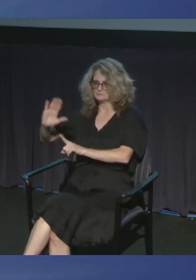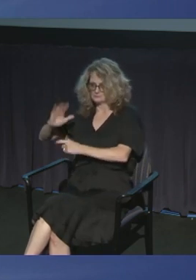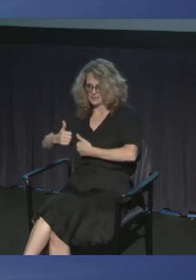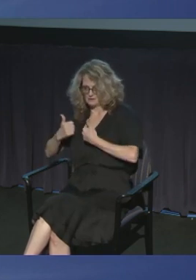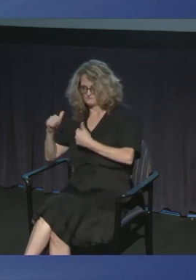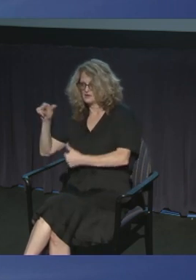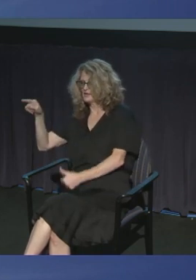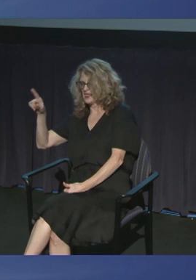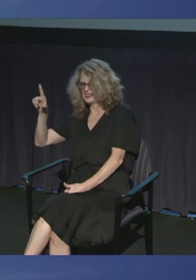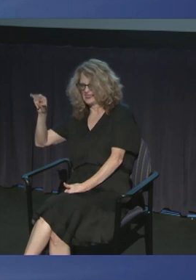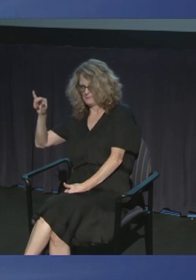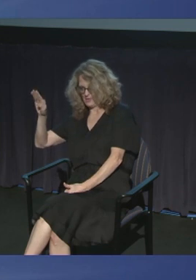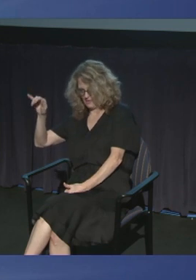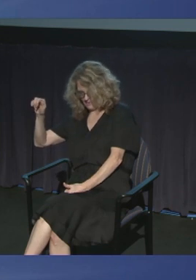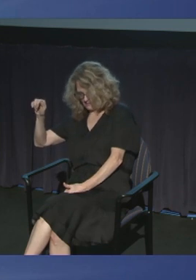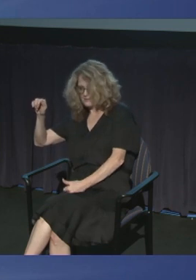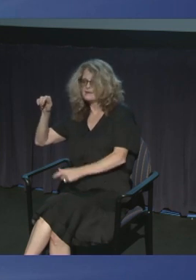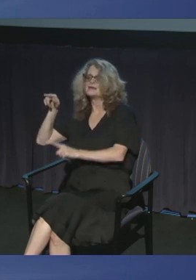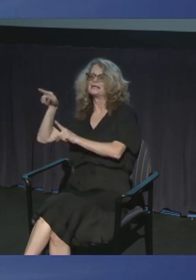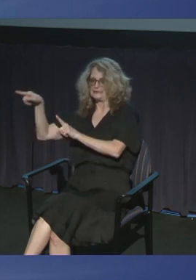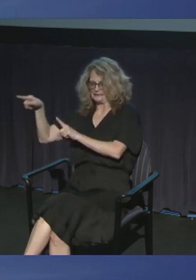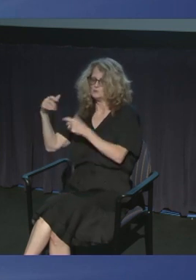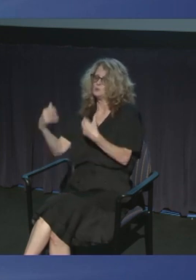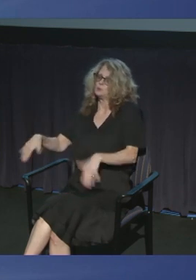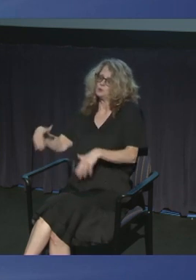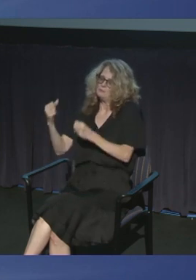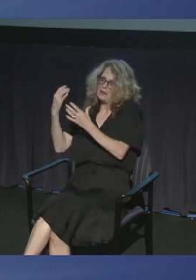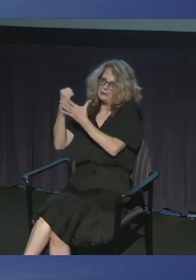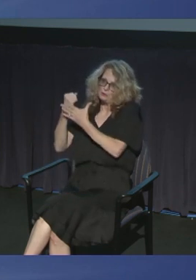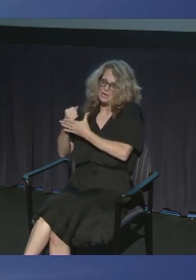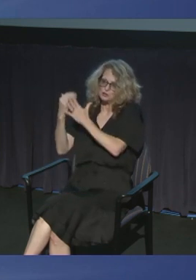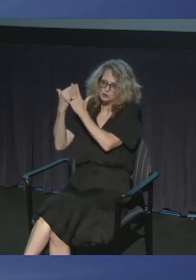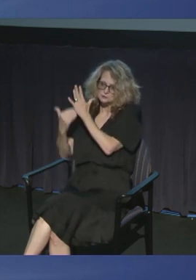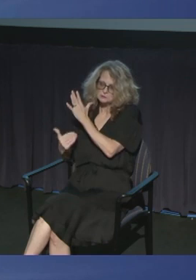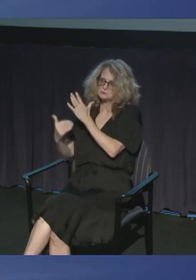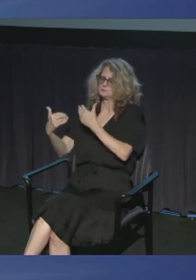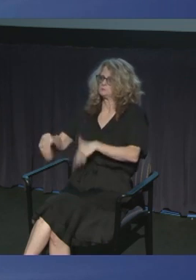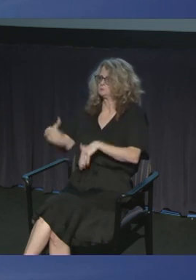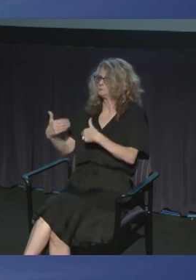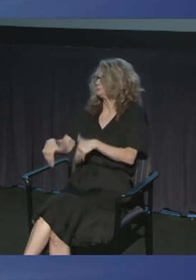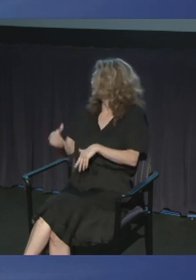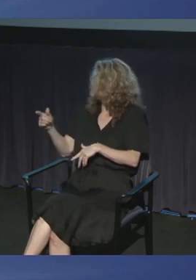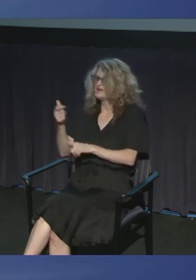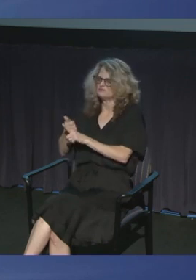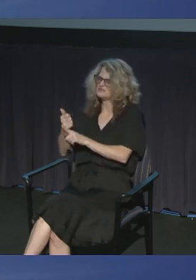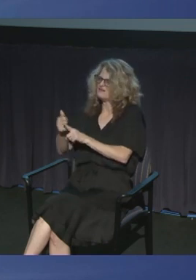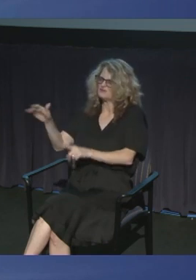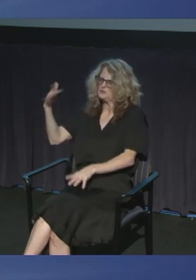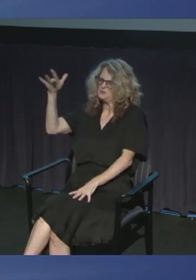TAIWAN, AND LIVED IN LIBYA. OBVIOUSLY A GENIUS LEVEL